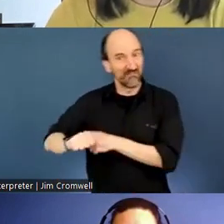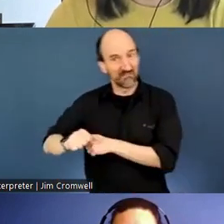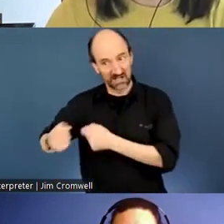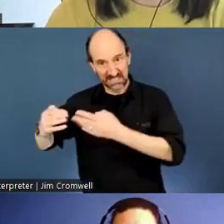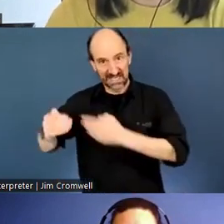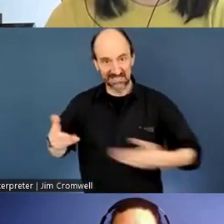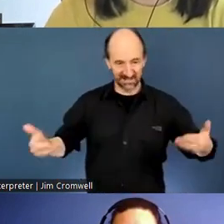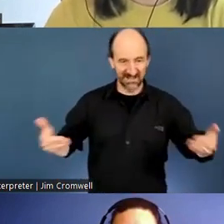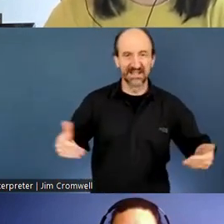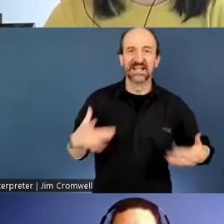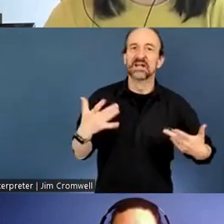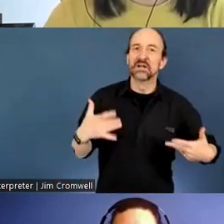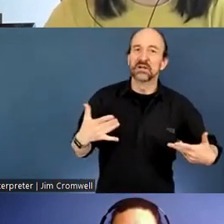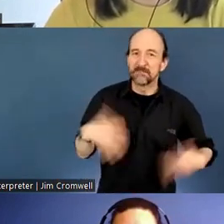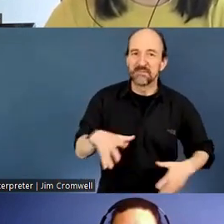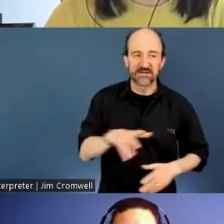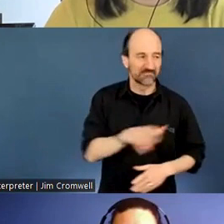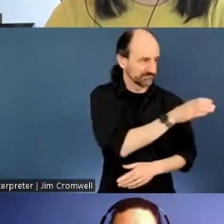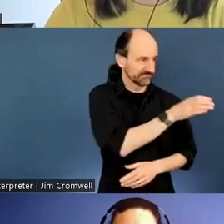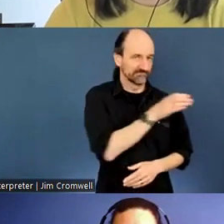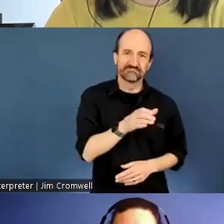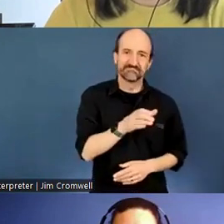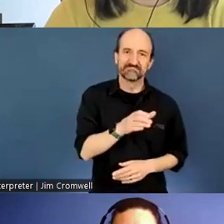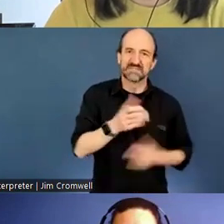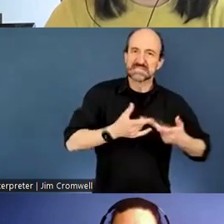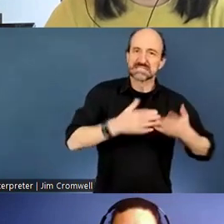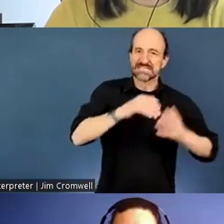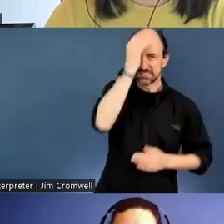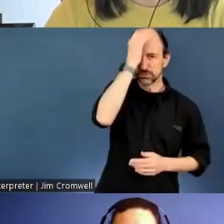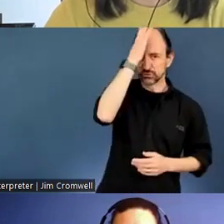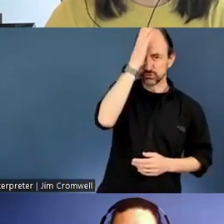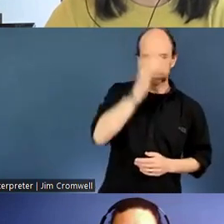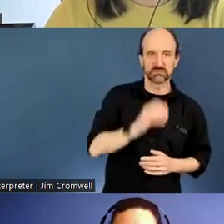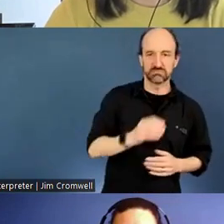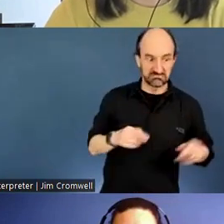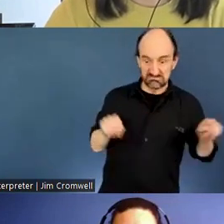in more detail whether there was significant difference in those 2